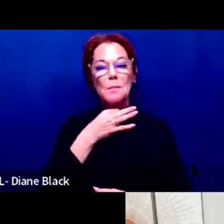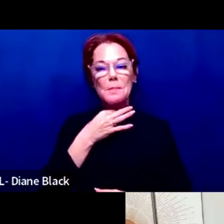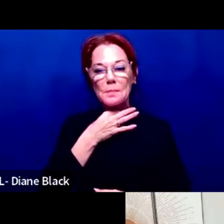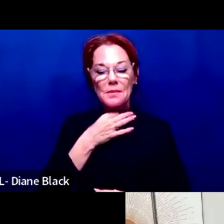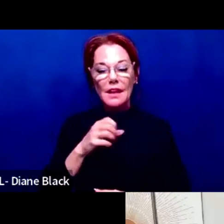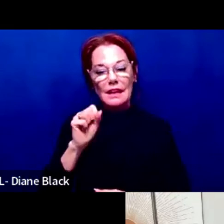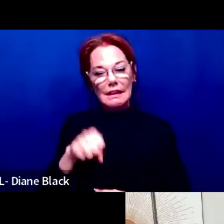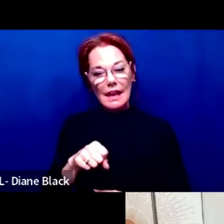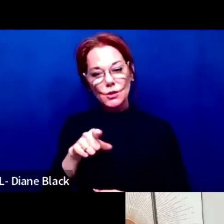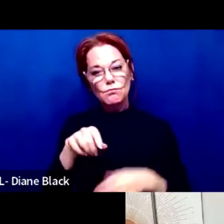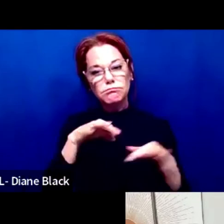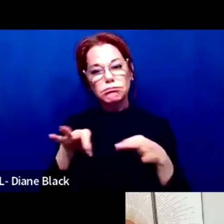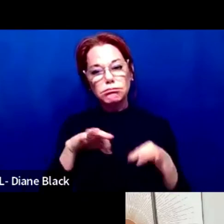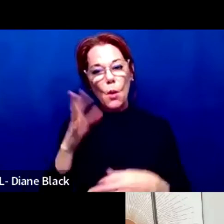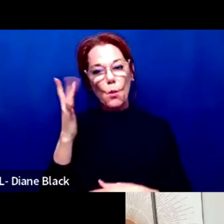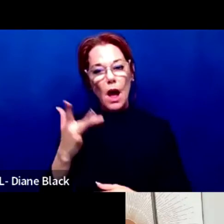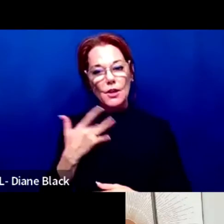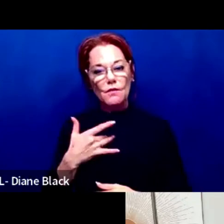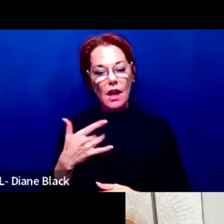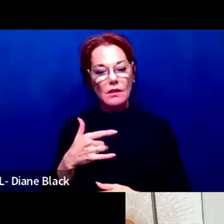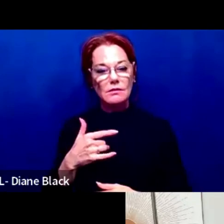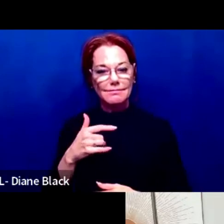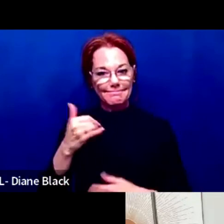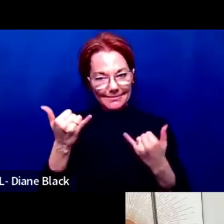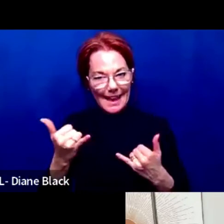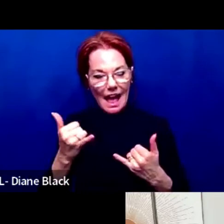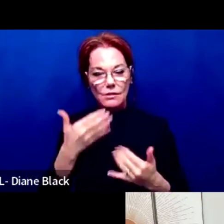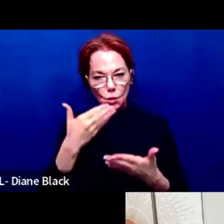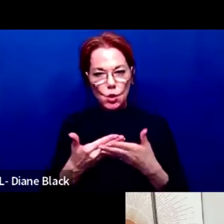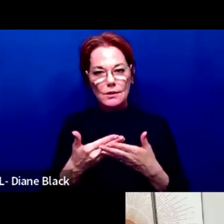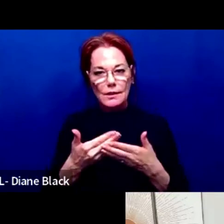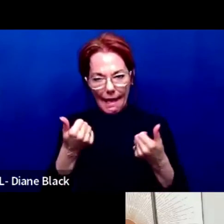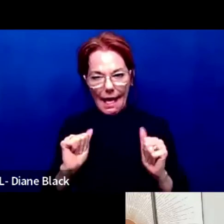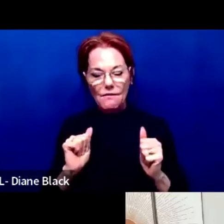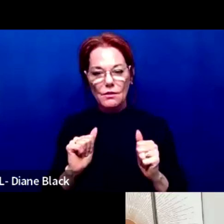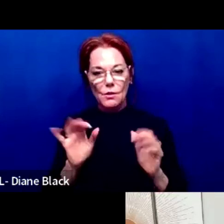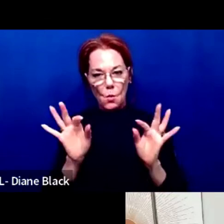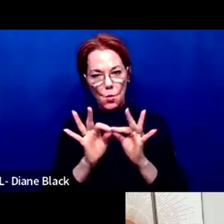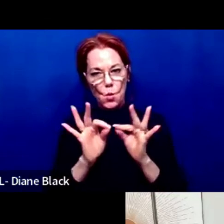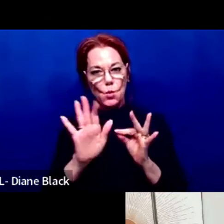to why you felt that this was an effort that was worth you really putting in the time and your